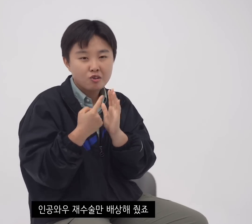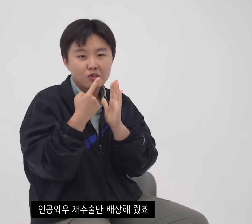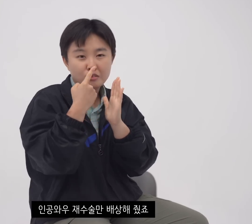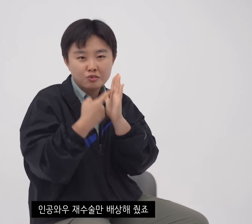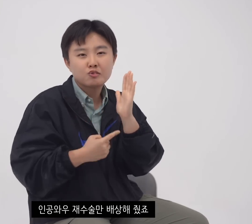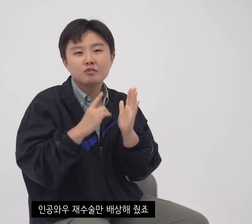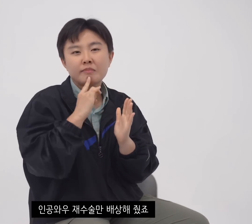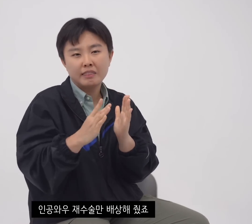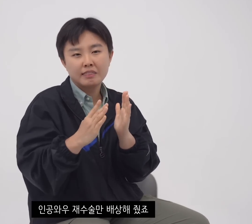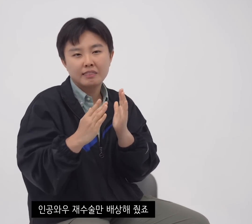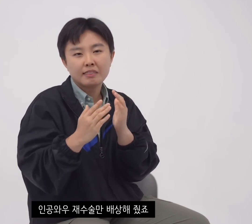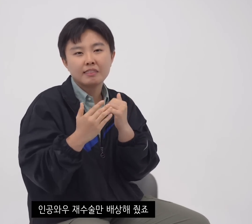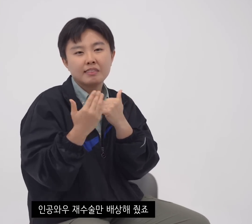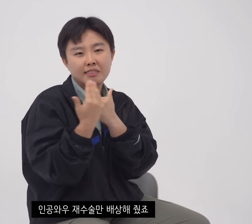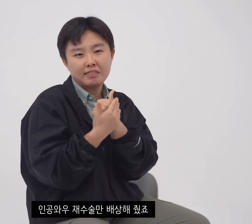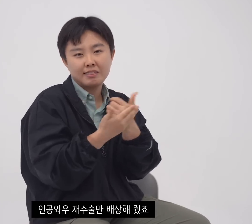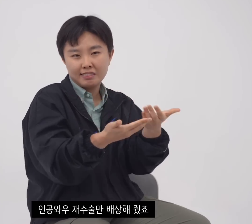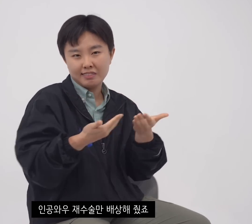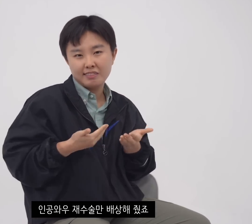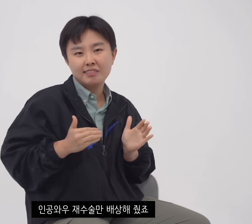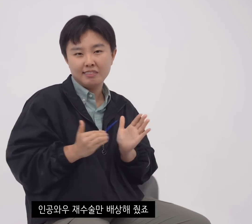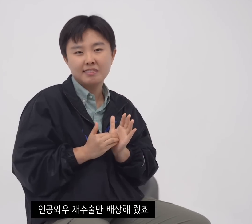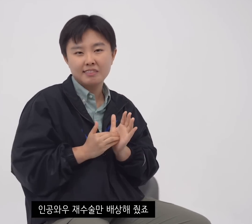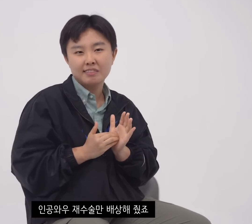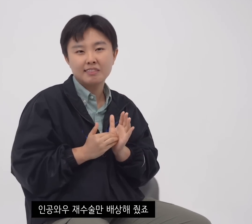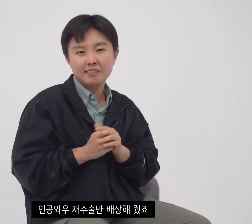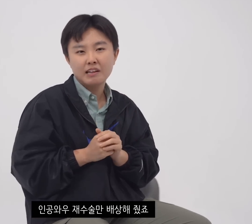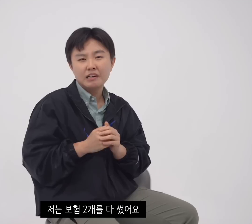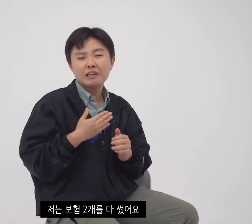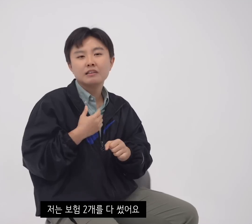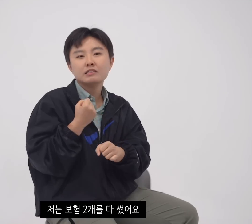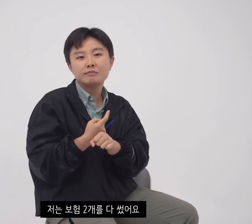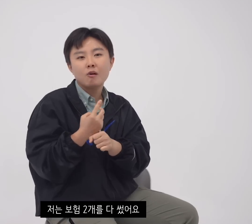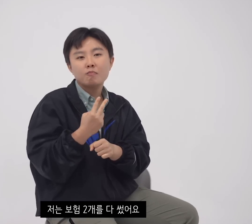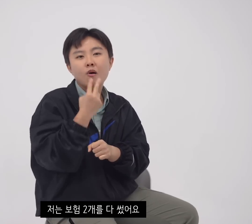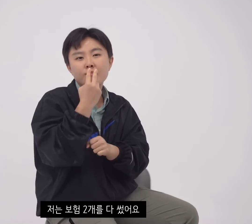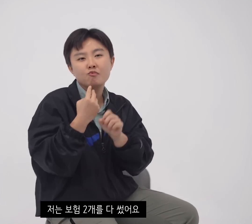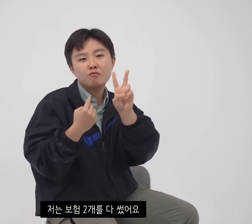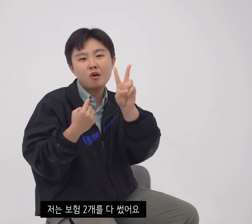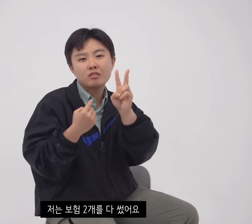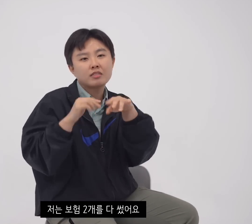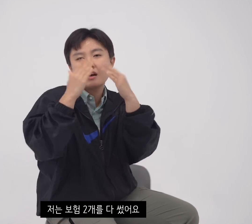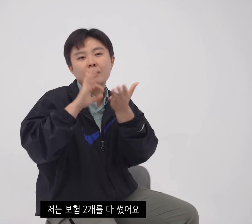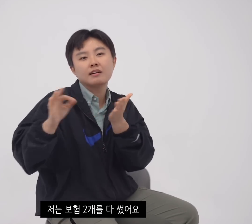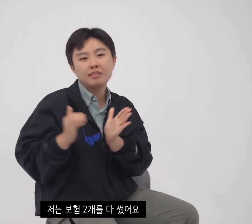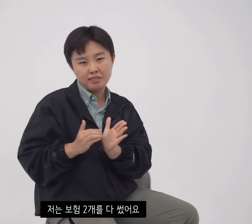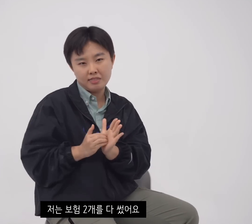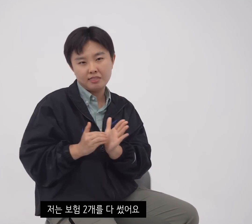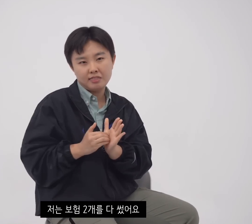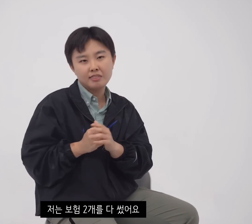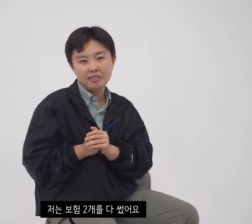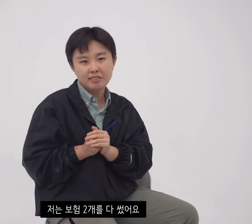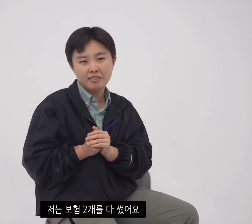rather than overall compensation. I used up both insurance policies.